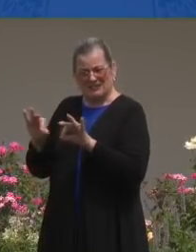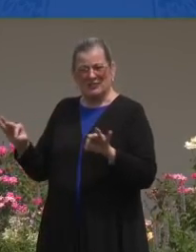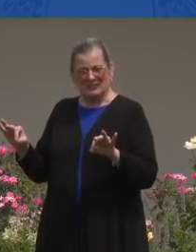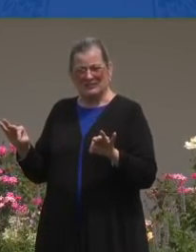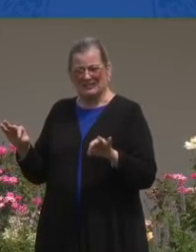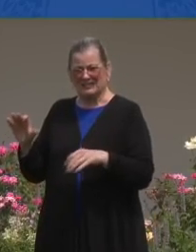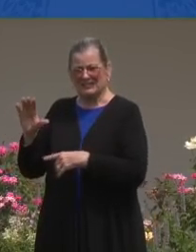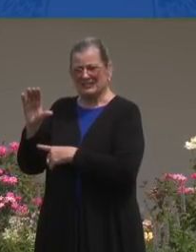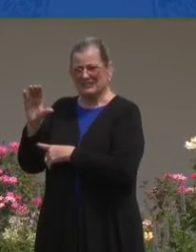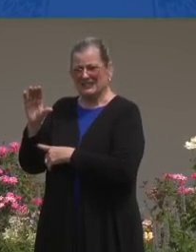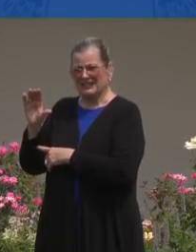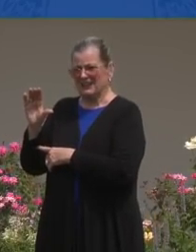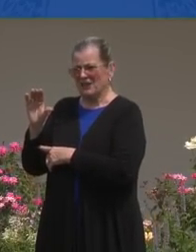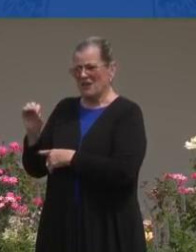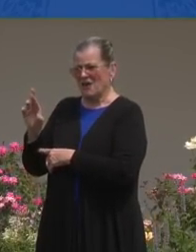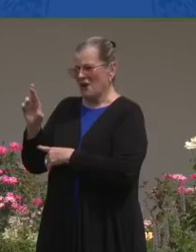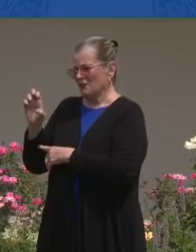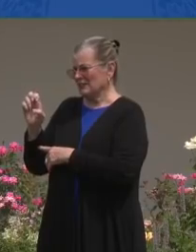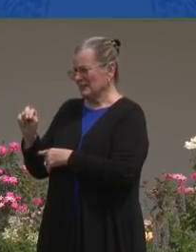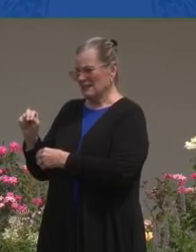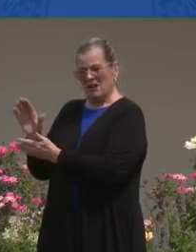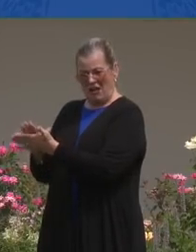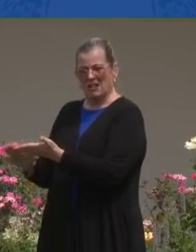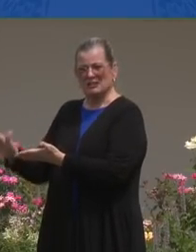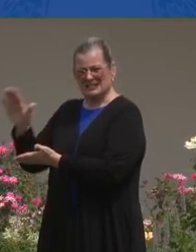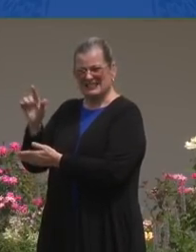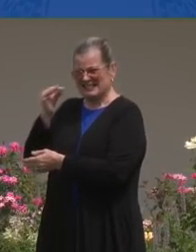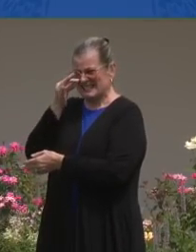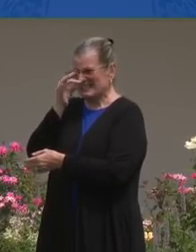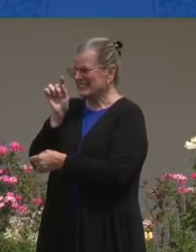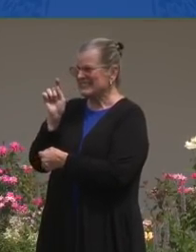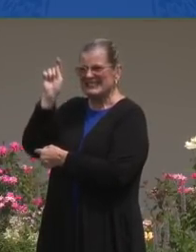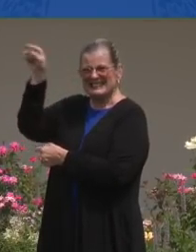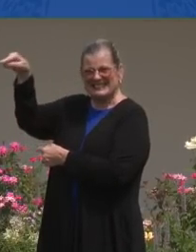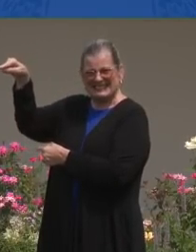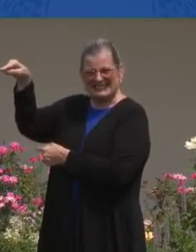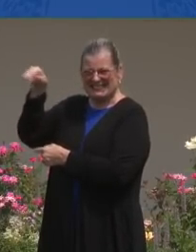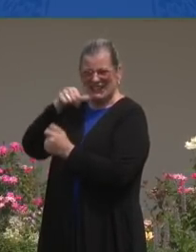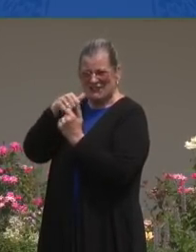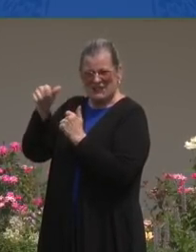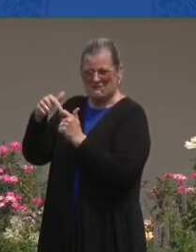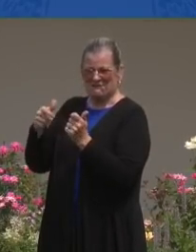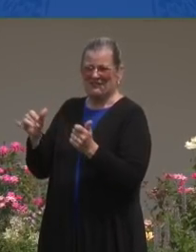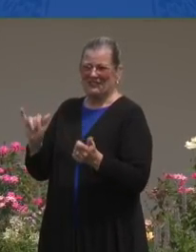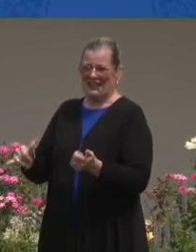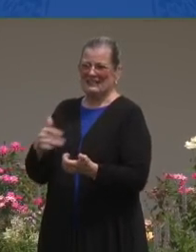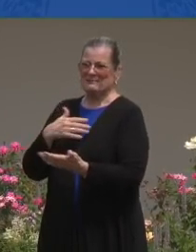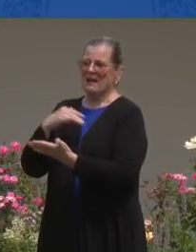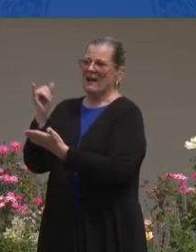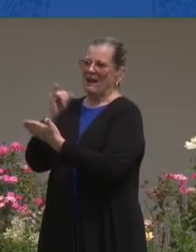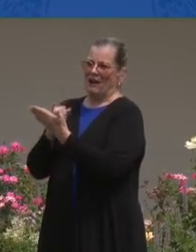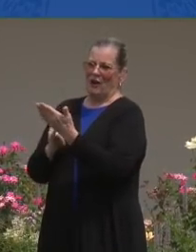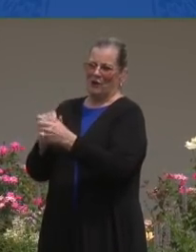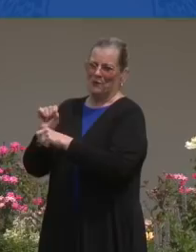I hope I exhibited my work at the Corcoran's next exhibition, as well as a raw showcase exhibition.